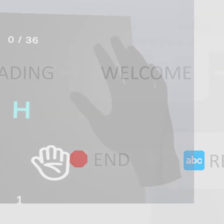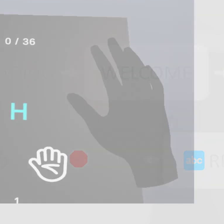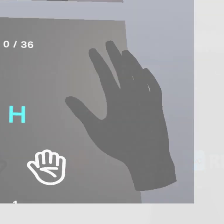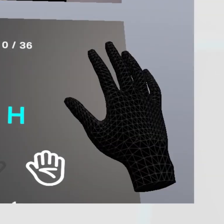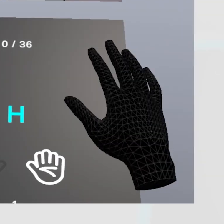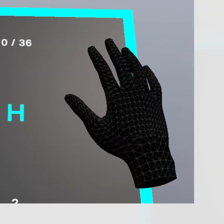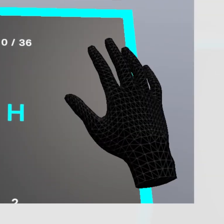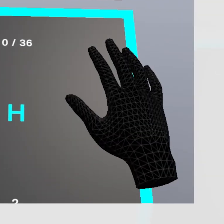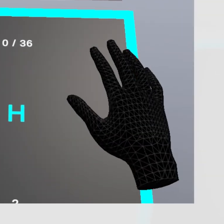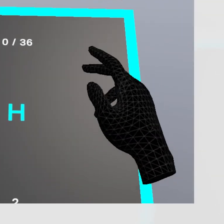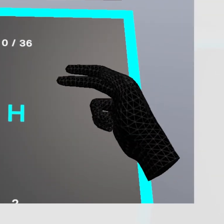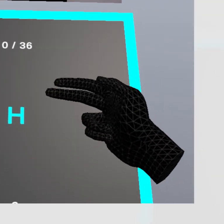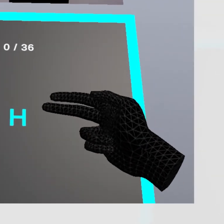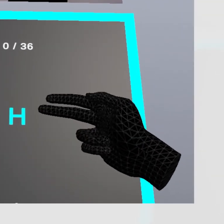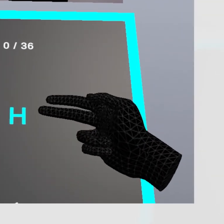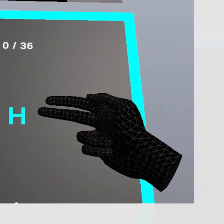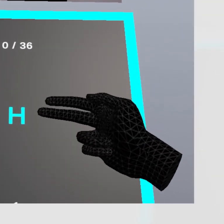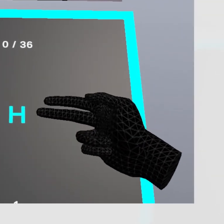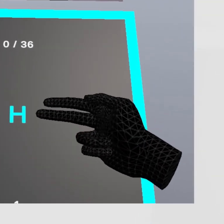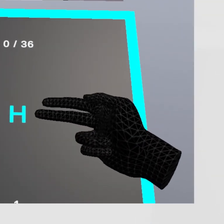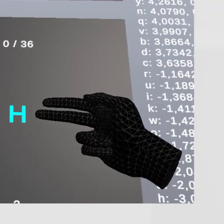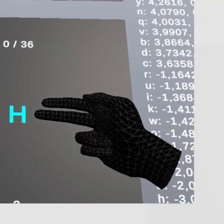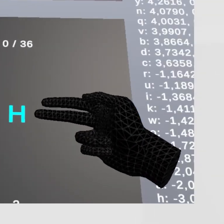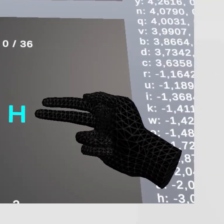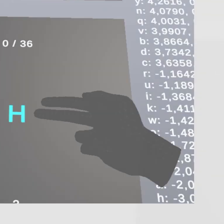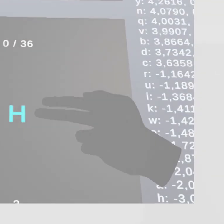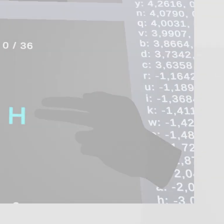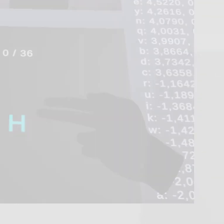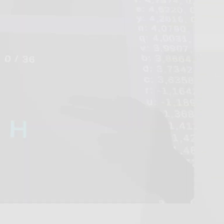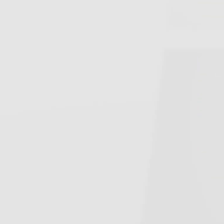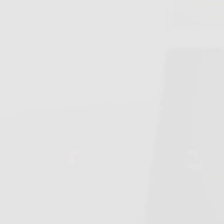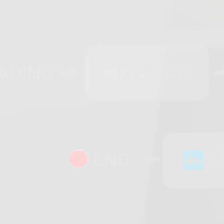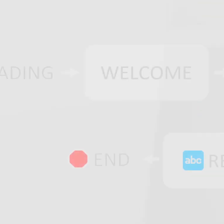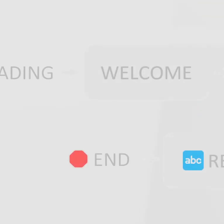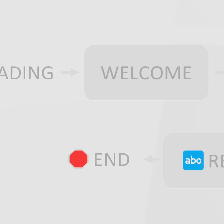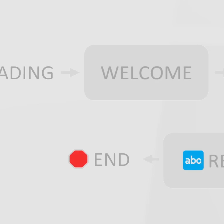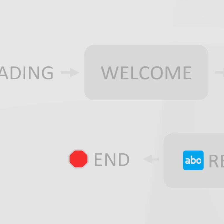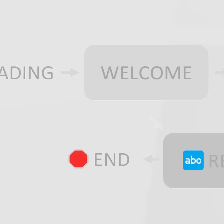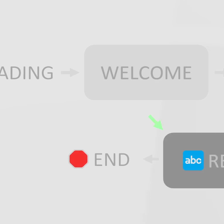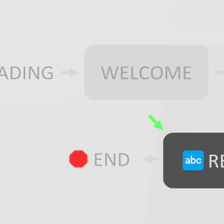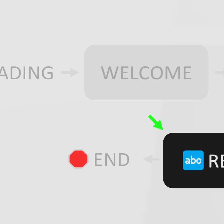the user’s virtual hand, before automatically moving into the “Result” state after exactly